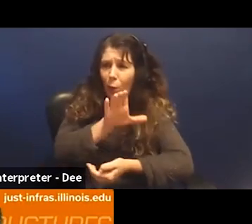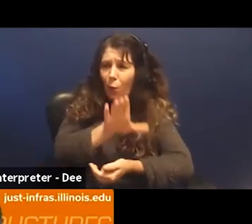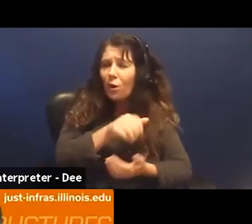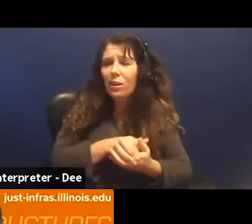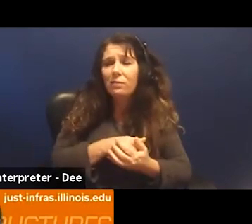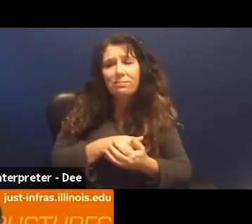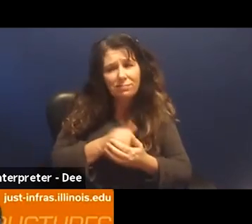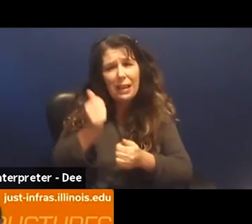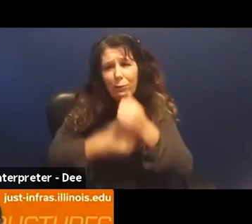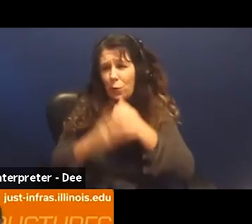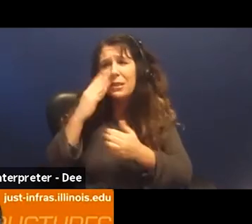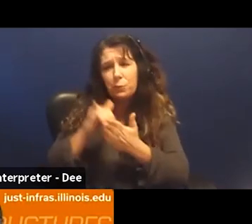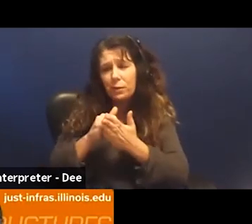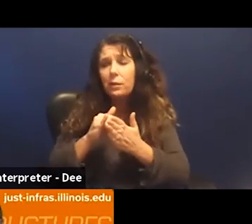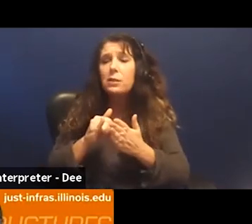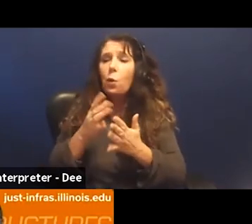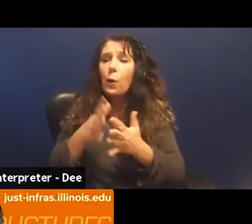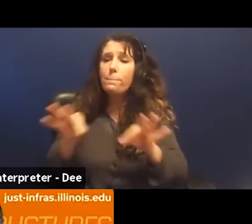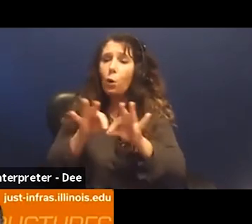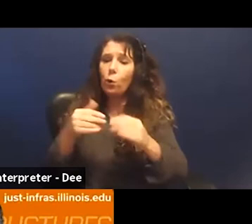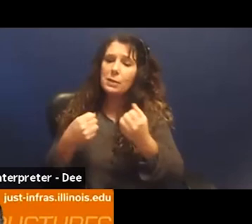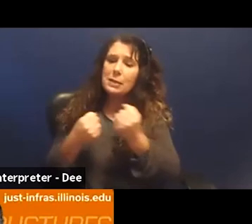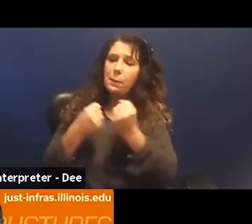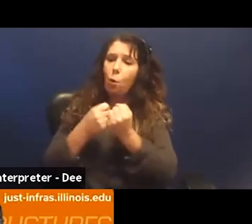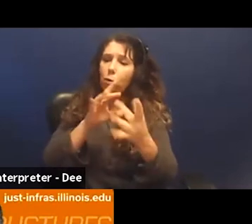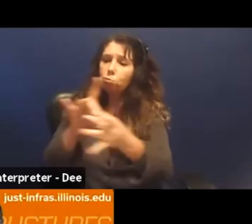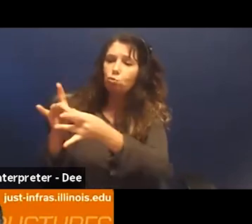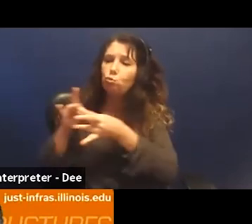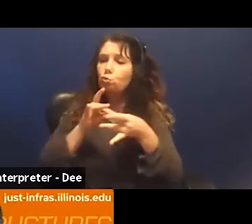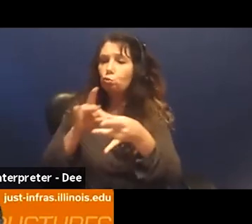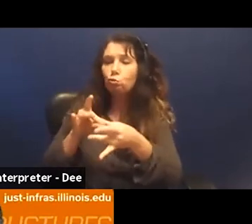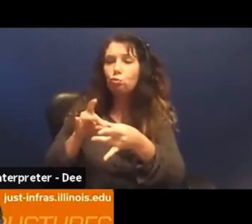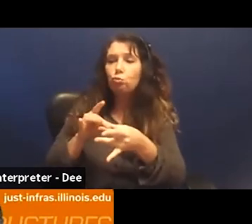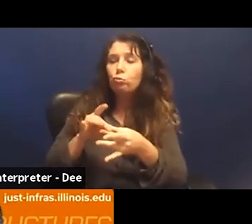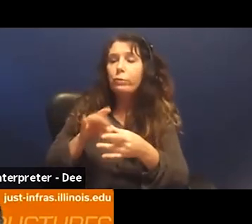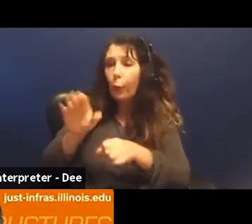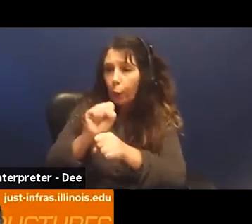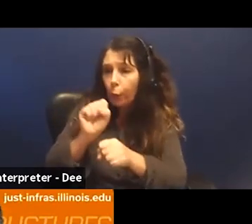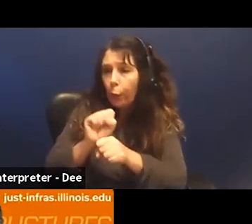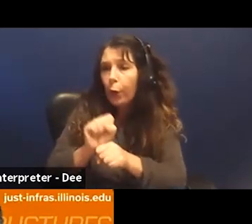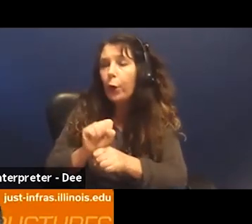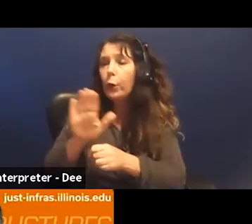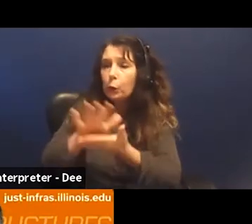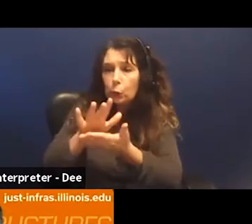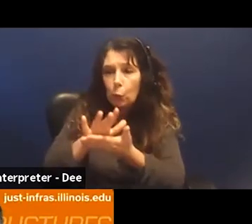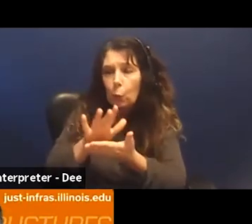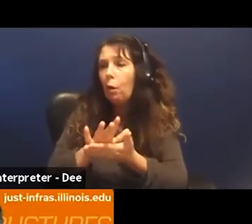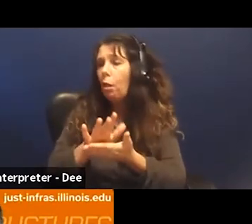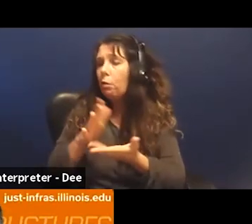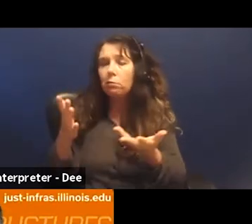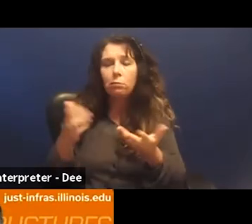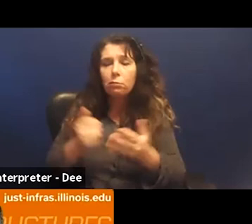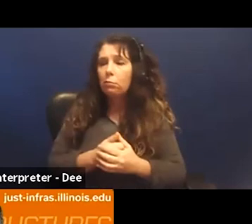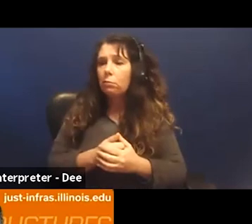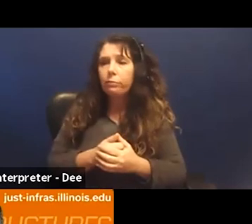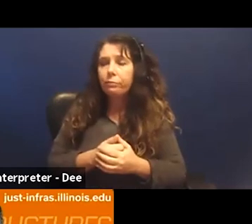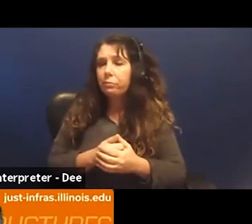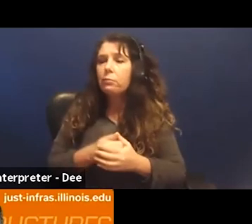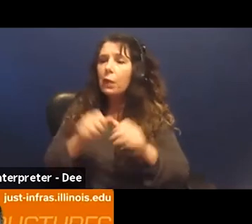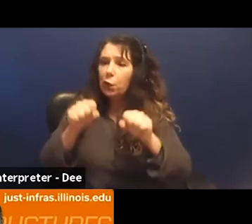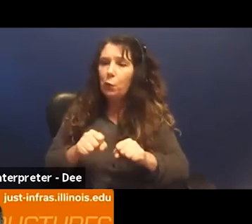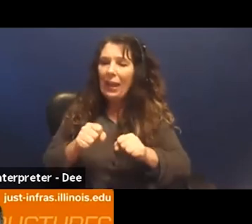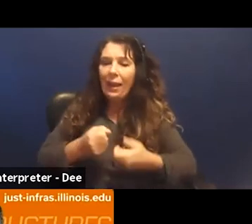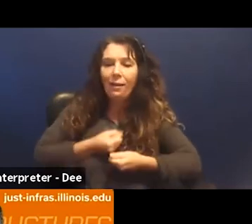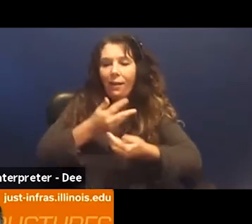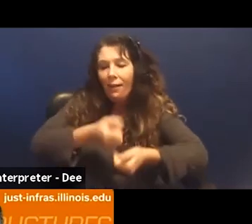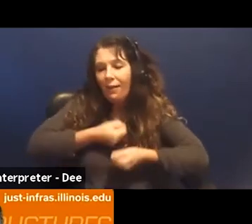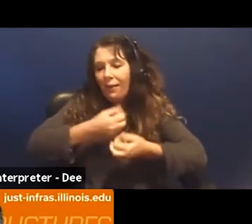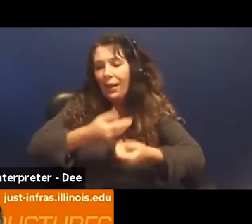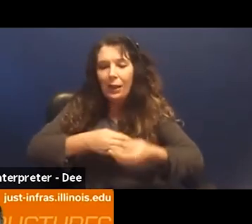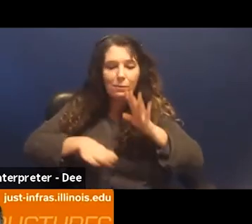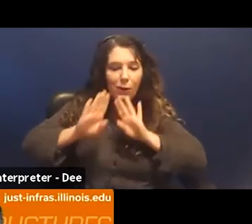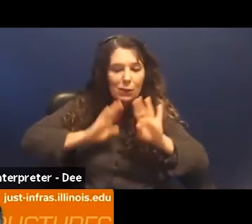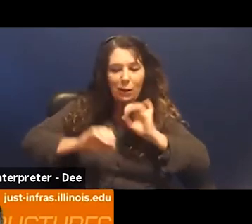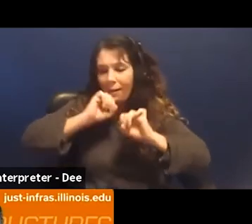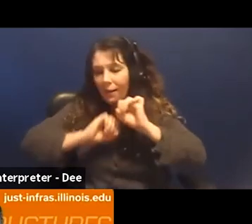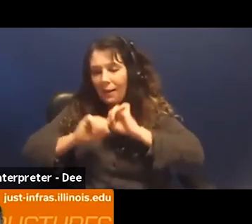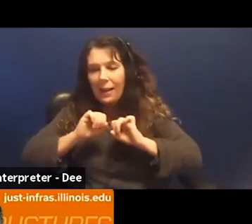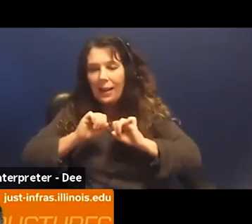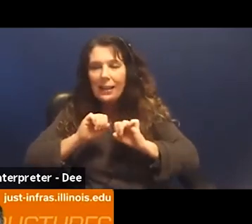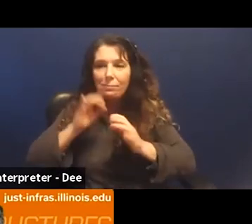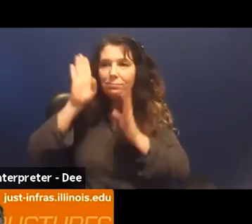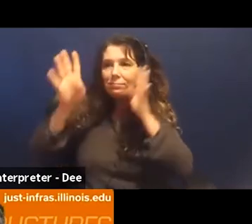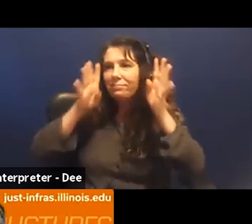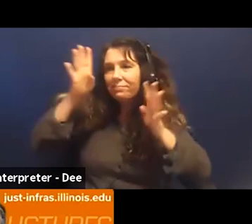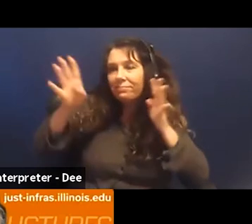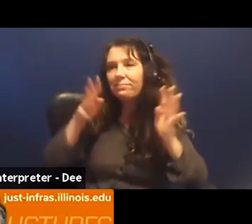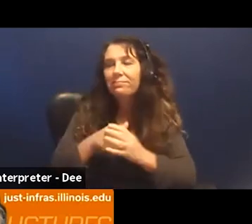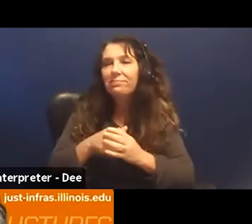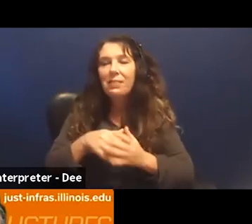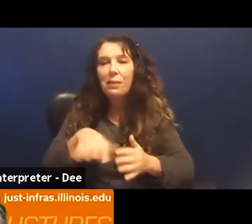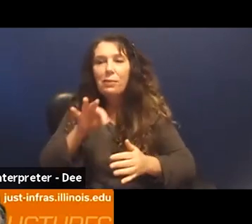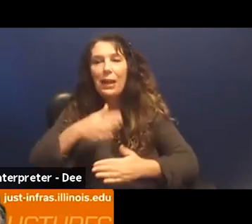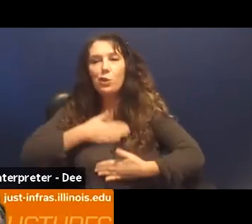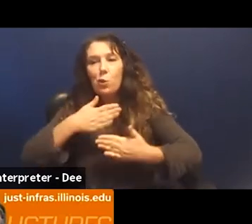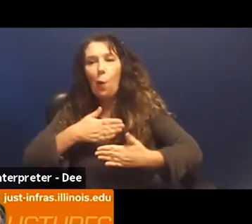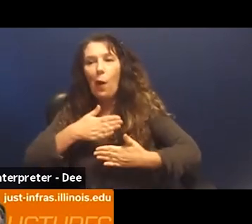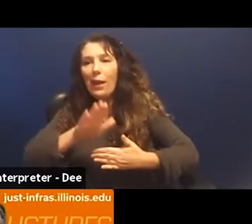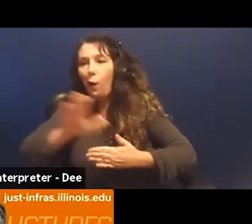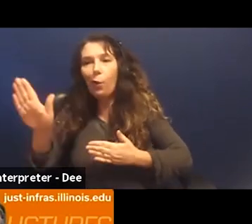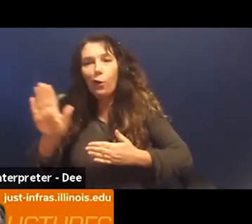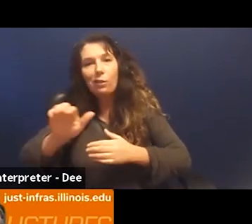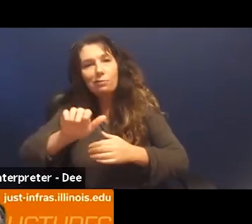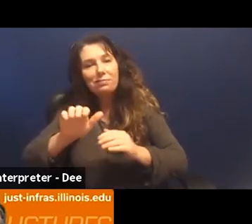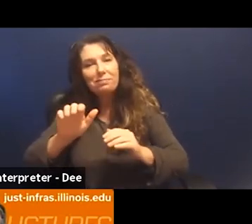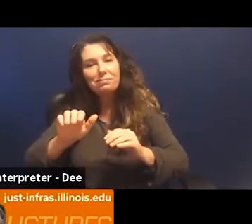And so what's really important is to have a sort of supportive network either in your institution or can be outside of your institution where you can vent frustrations conspire about new things, find joy and the successes and kind of keep you going through